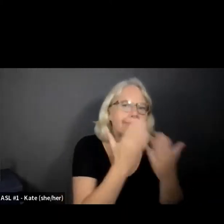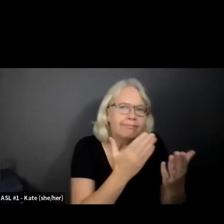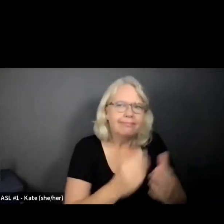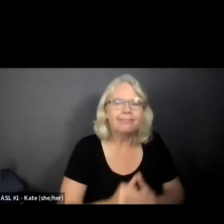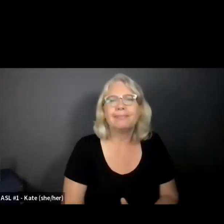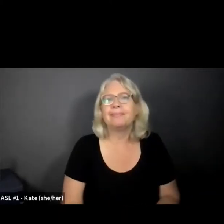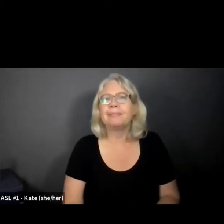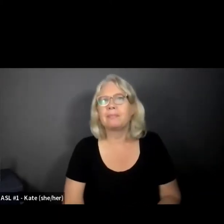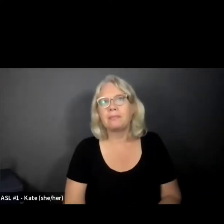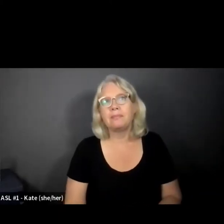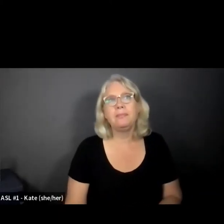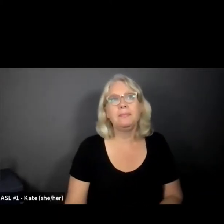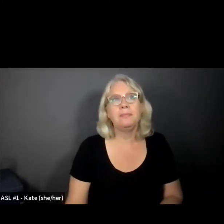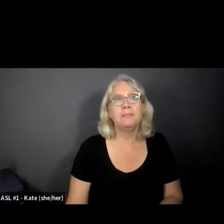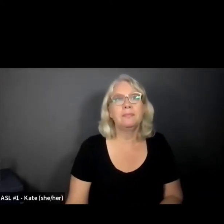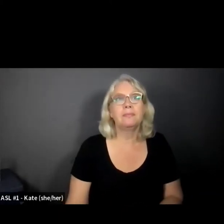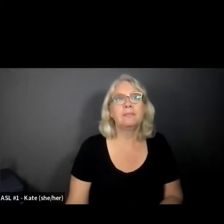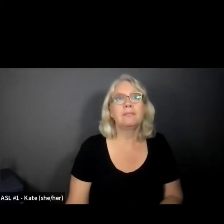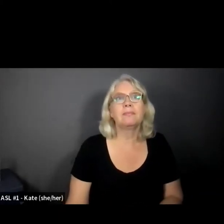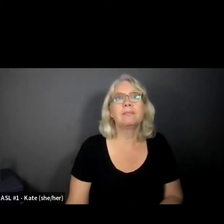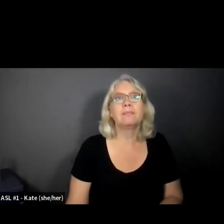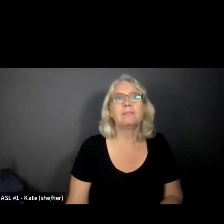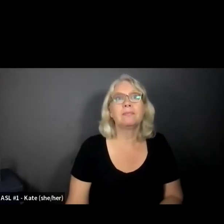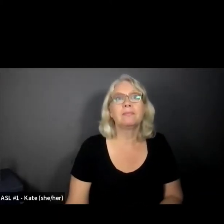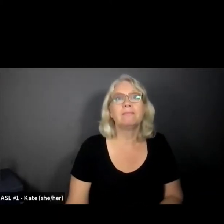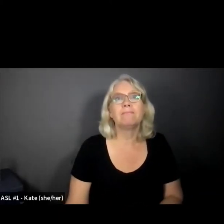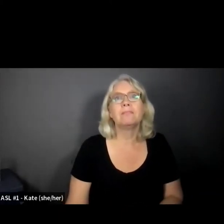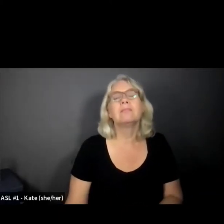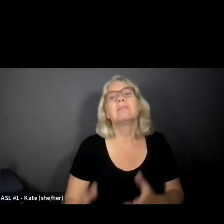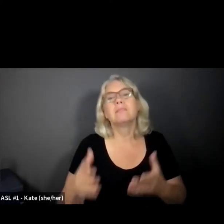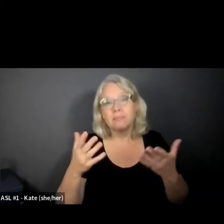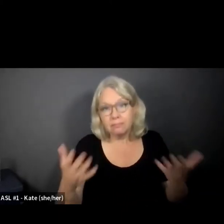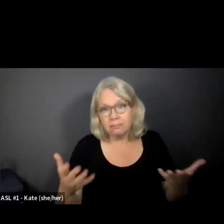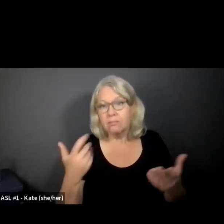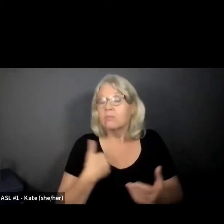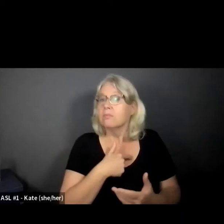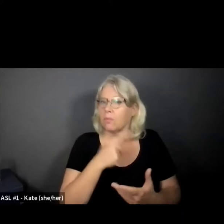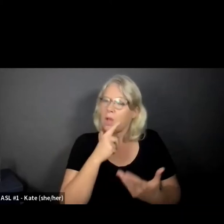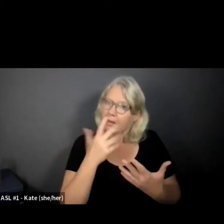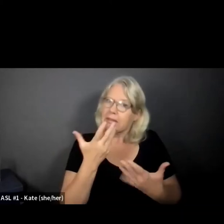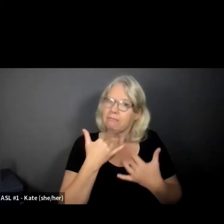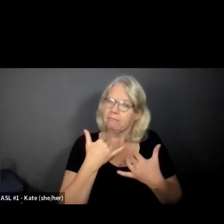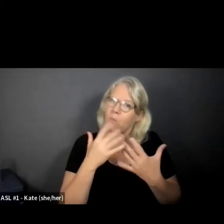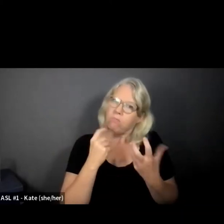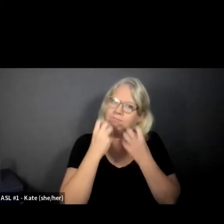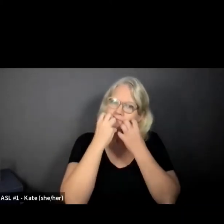WHILE STILL WORKING REMOTELY TO ENSURE THE SAFETY OF ALL, ARCH HAS PROVIDED AND CONTINUES